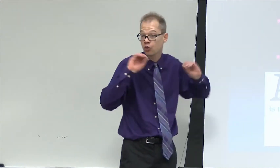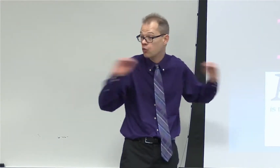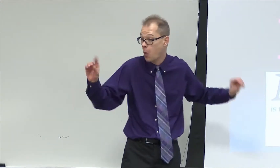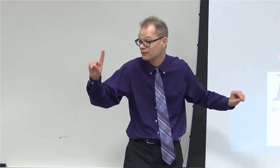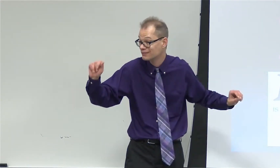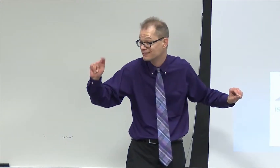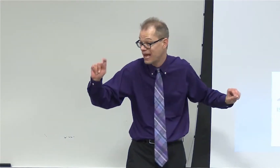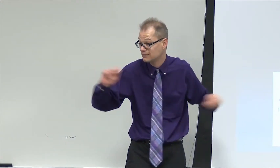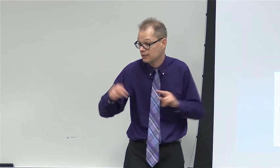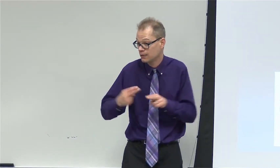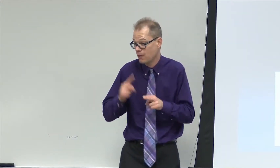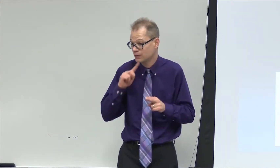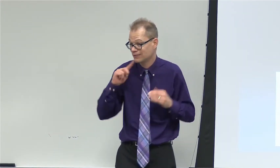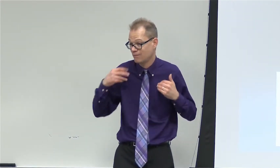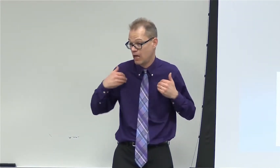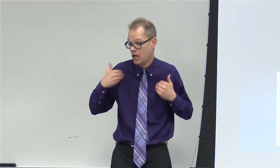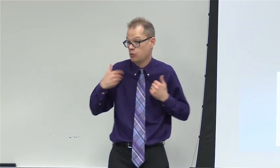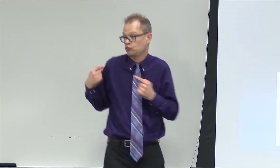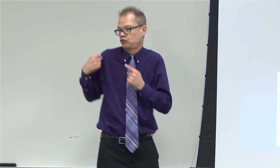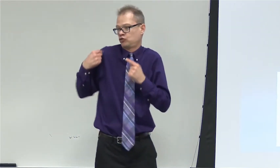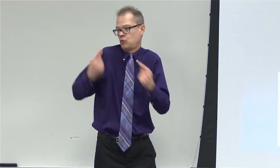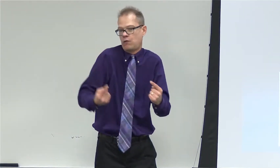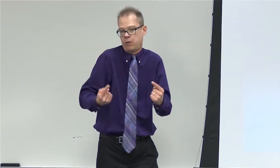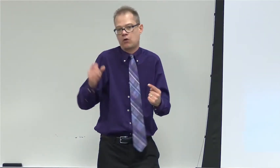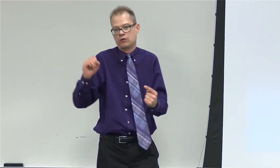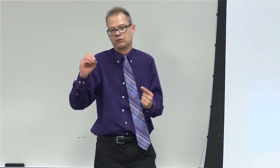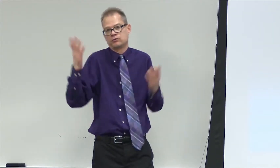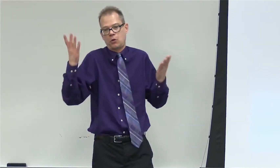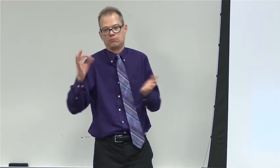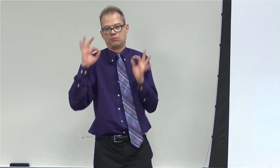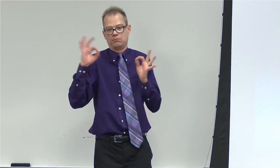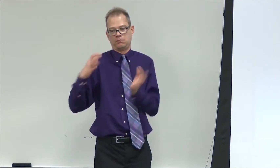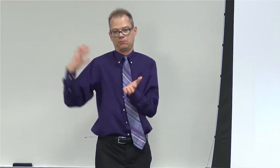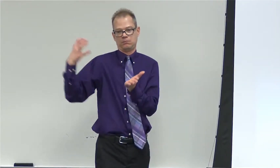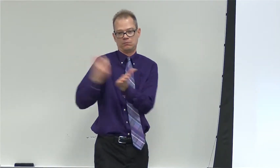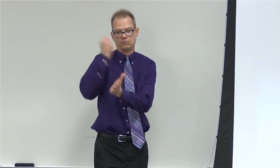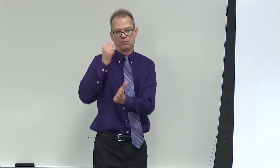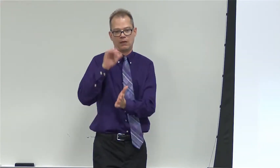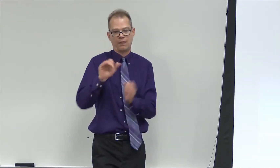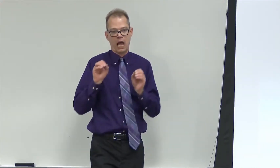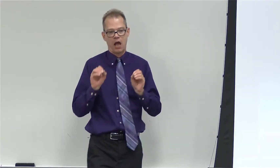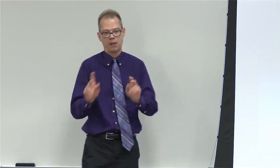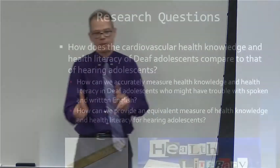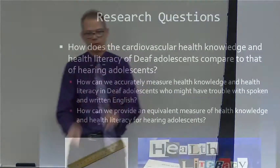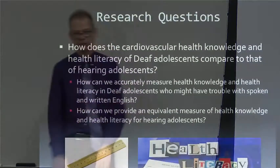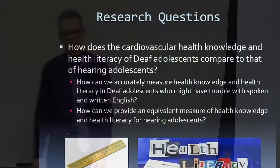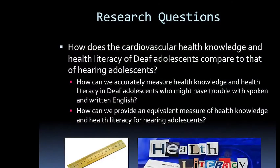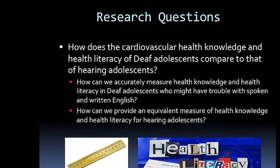And there's no data about deaf adolescents so far. So it was perfect for me. I took advantage of that opportunity.